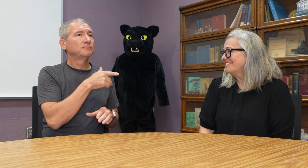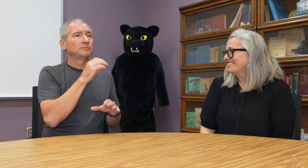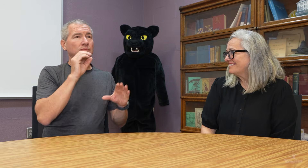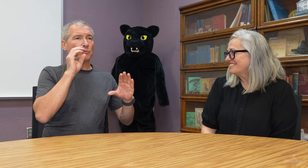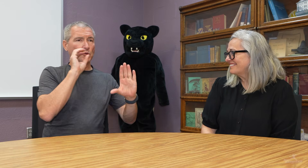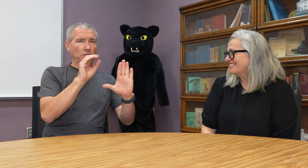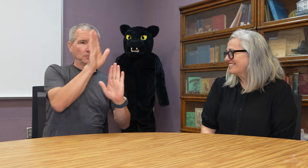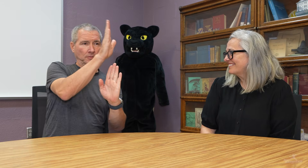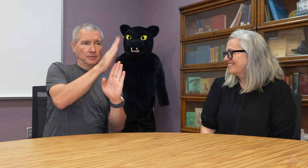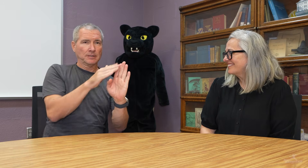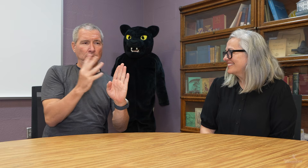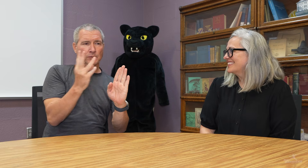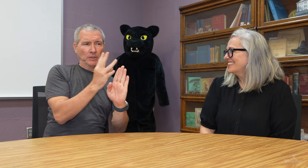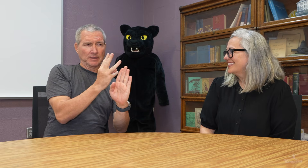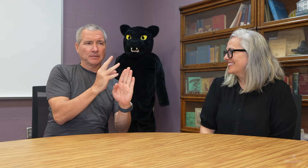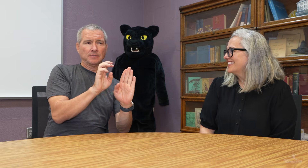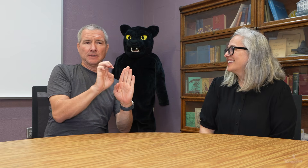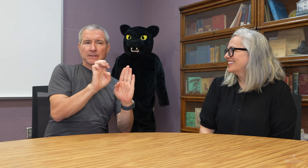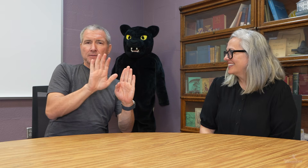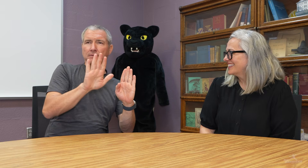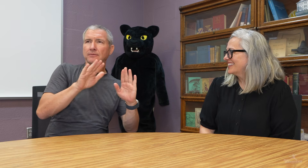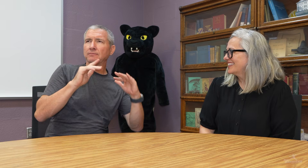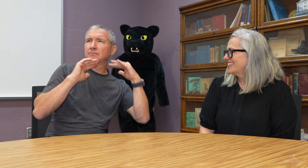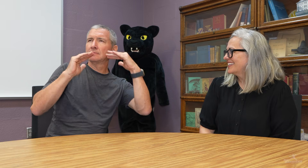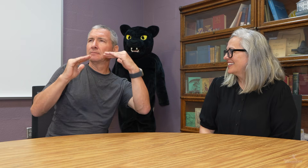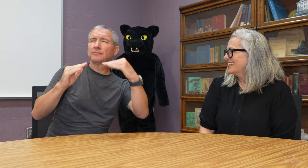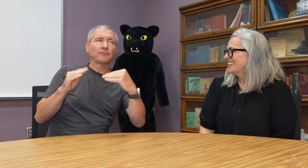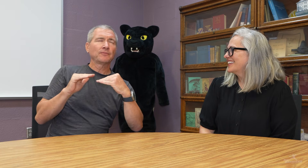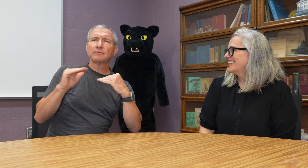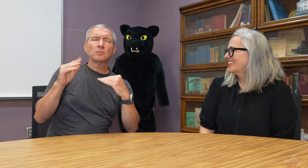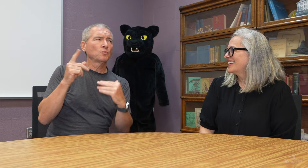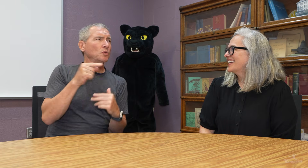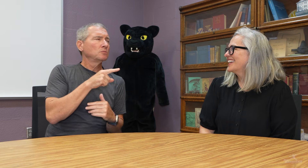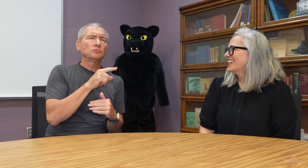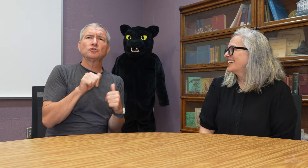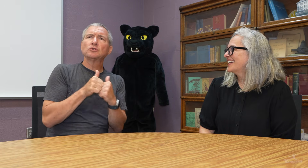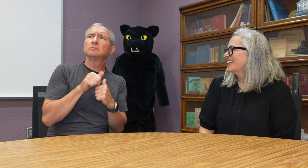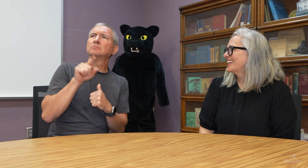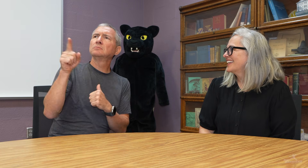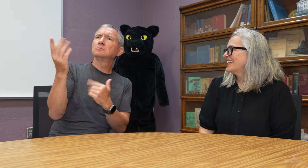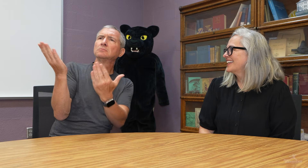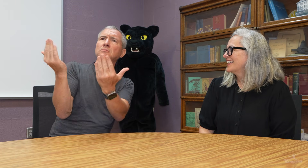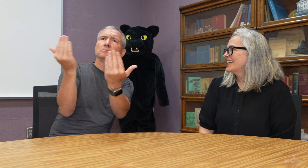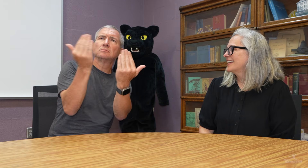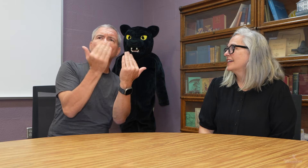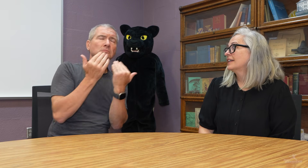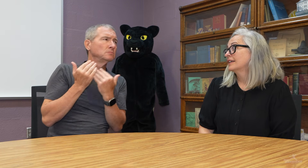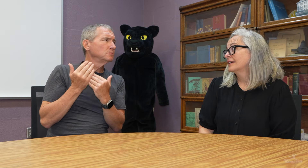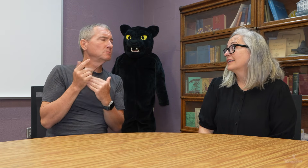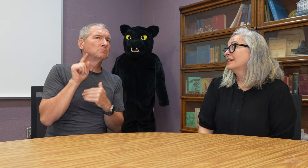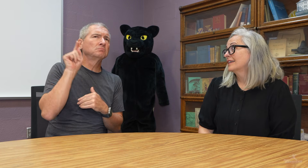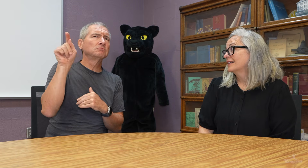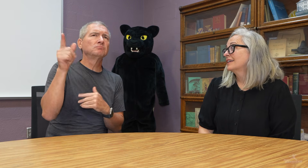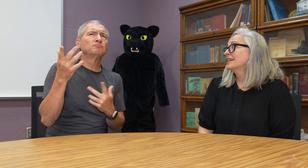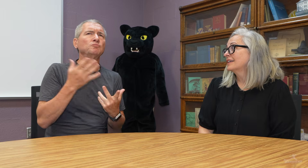You know, the west side of Oregon compared to the east side is so much more rural. What challenges do you face in including those who don’t live on the west side?